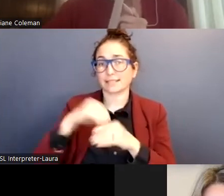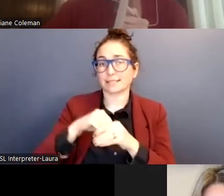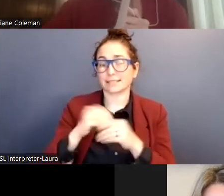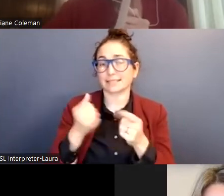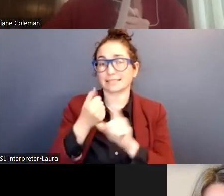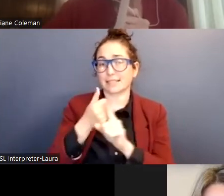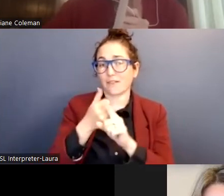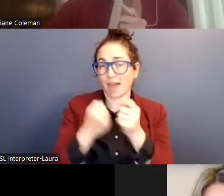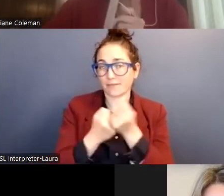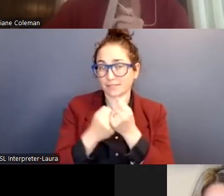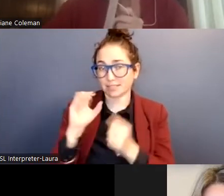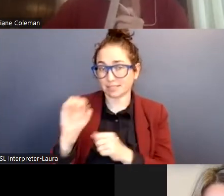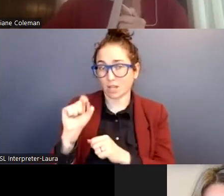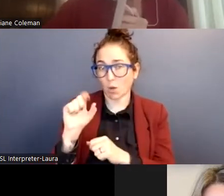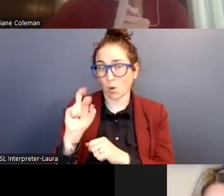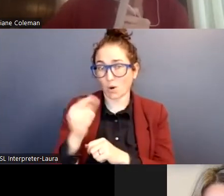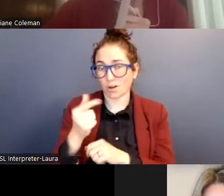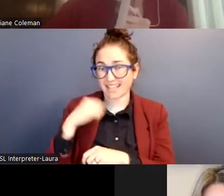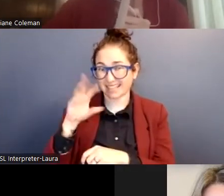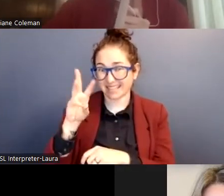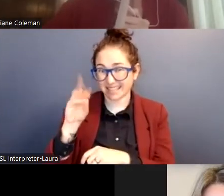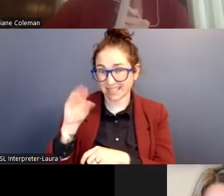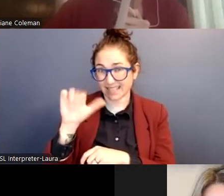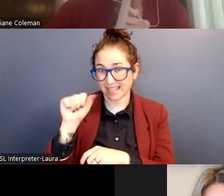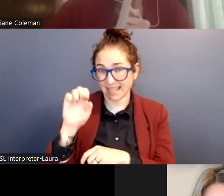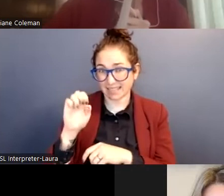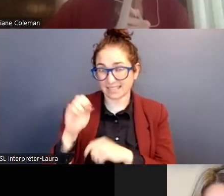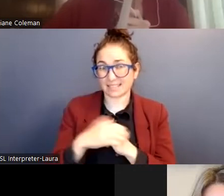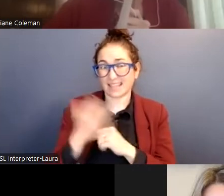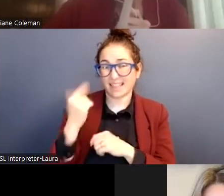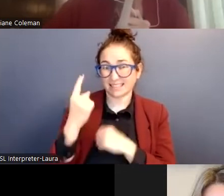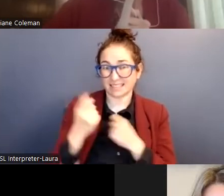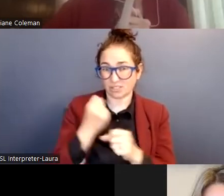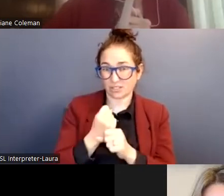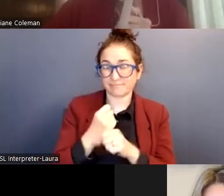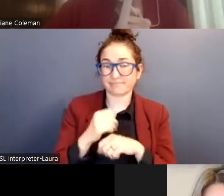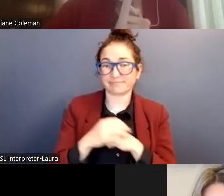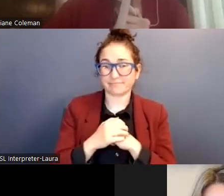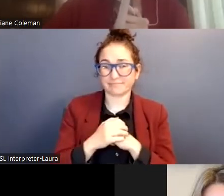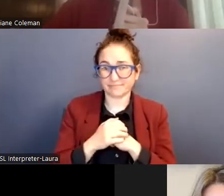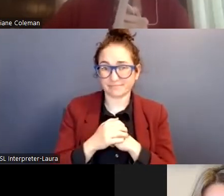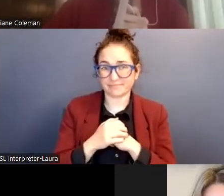there were 60 Such cases in the last year, year alone. Finally,